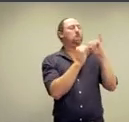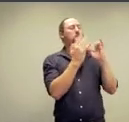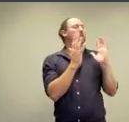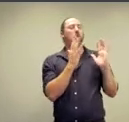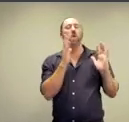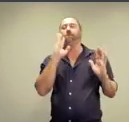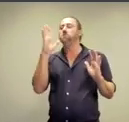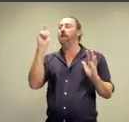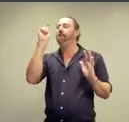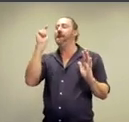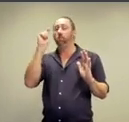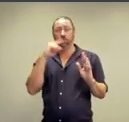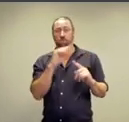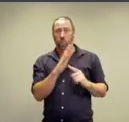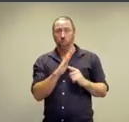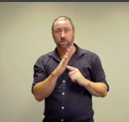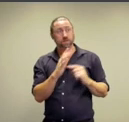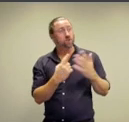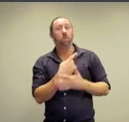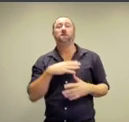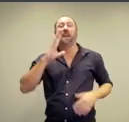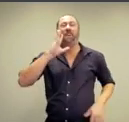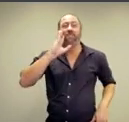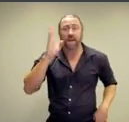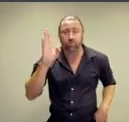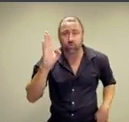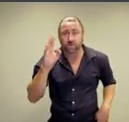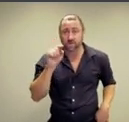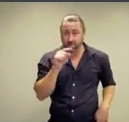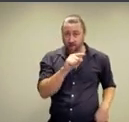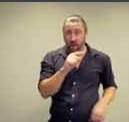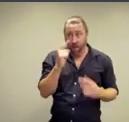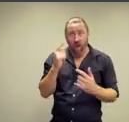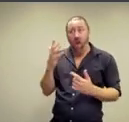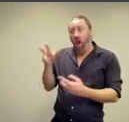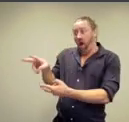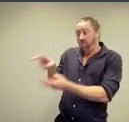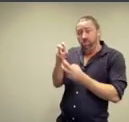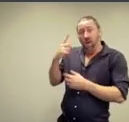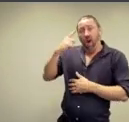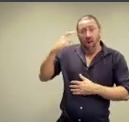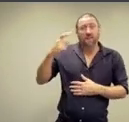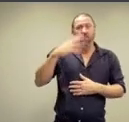as a really important moment because it represented the first time that a fashion designer had been openly